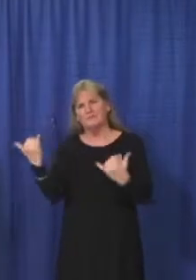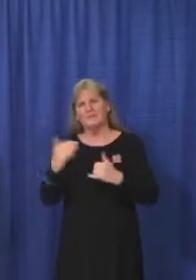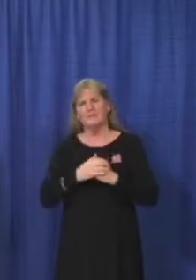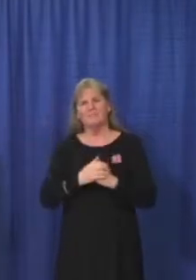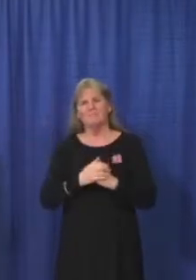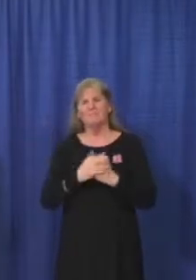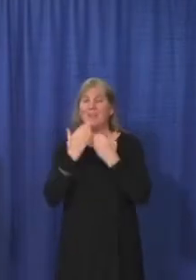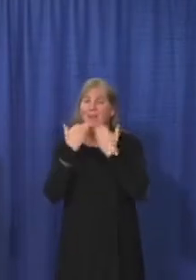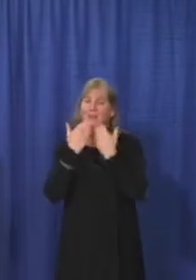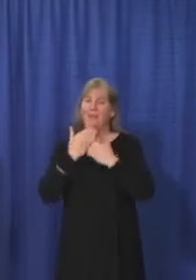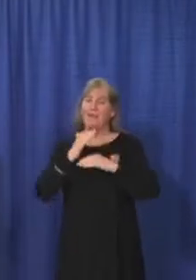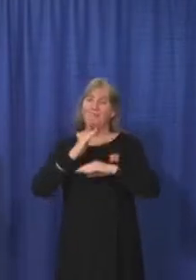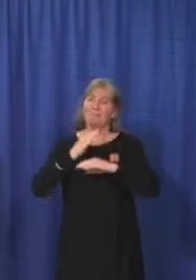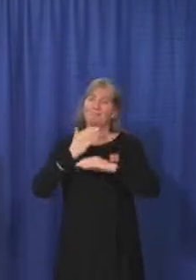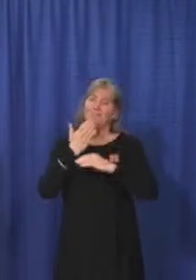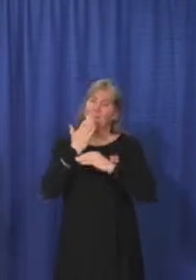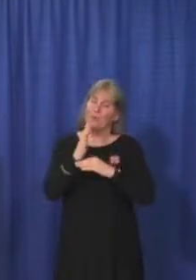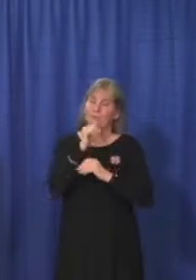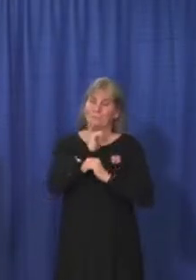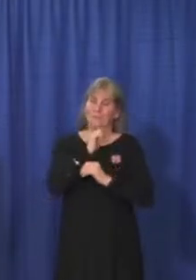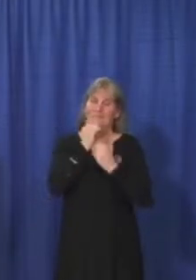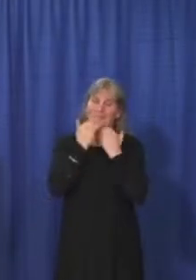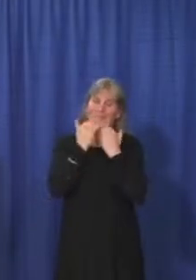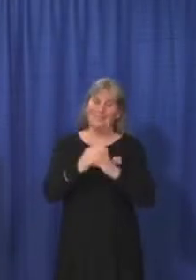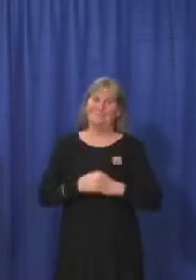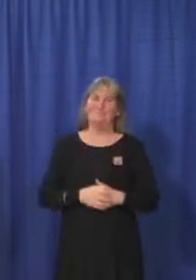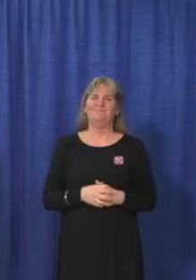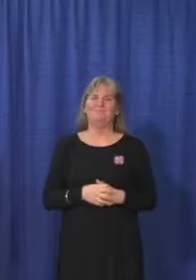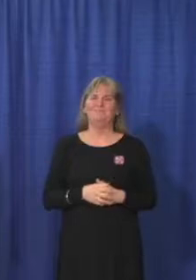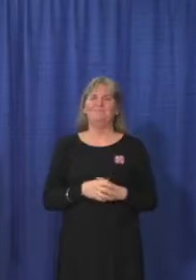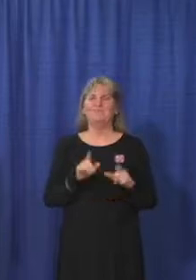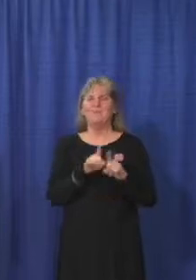for understanding. Lastly, if any of the reporters are having a problem hearing us,